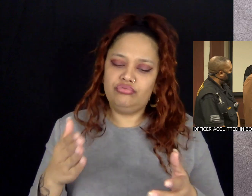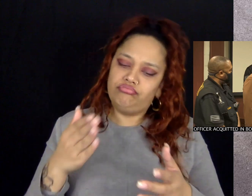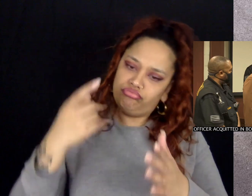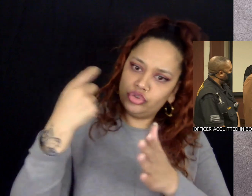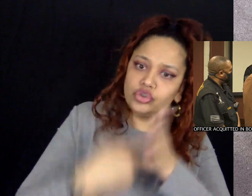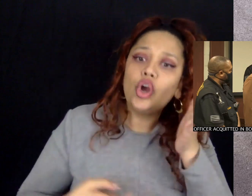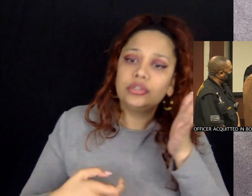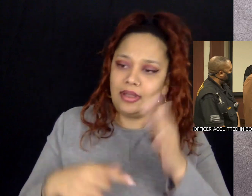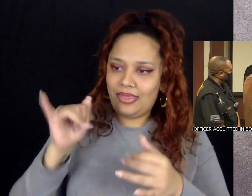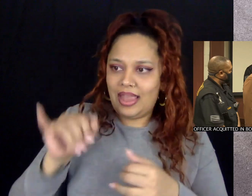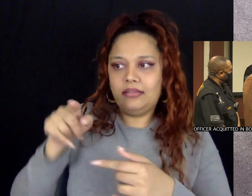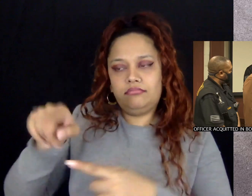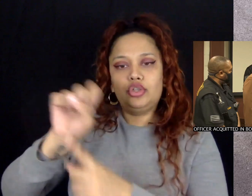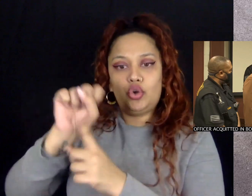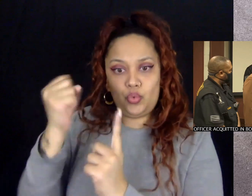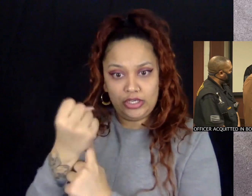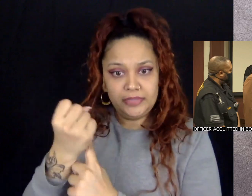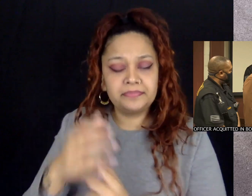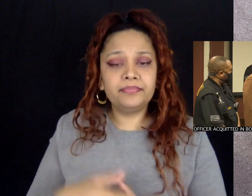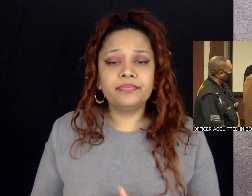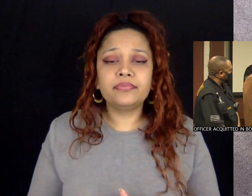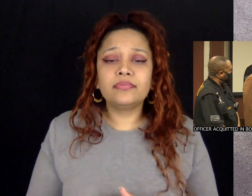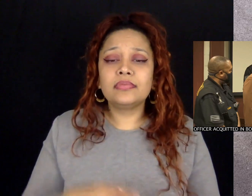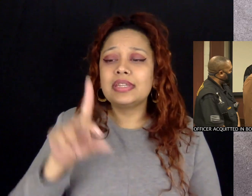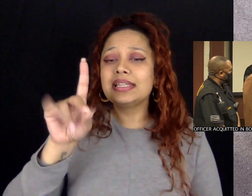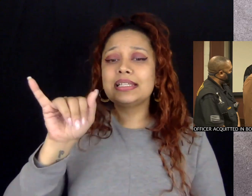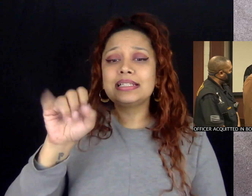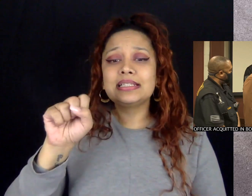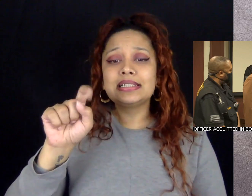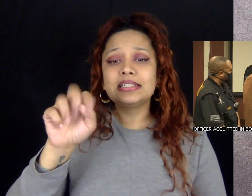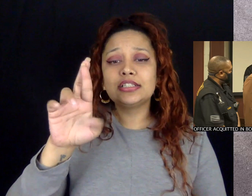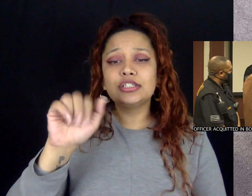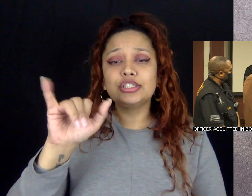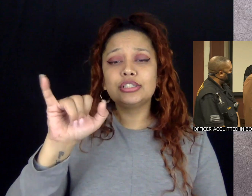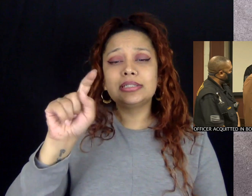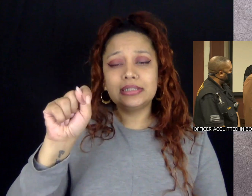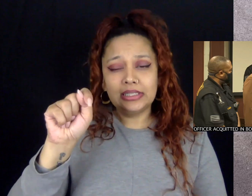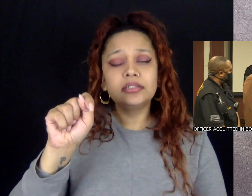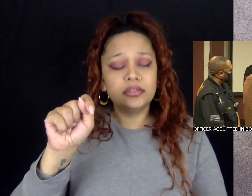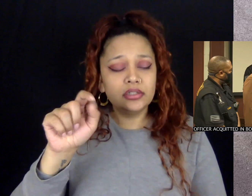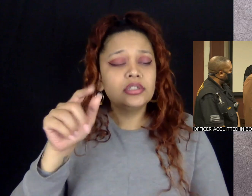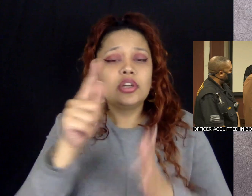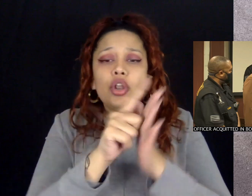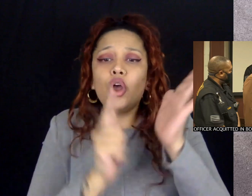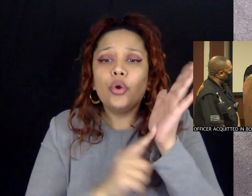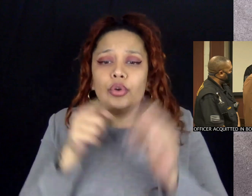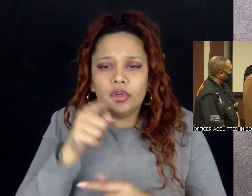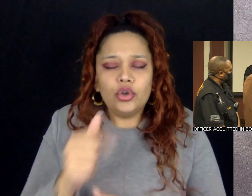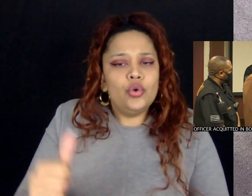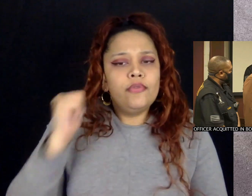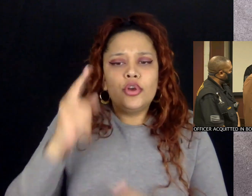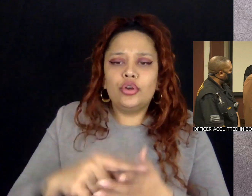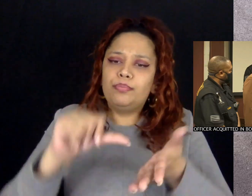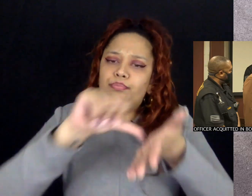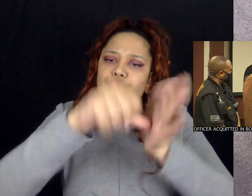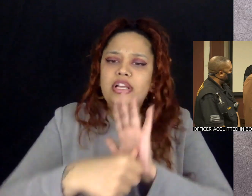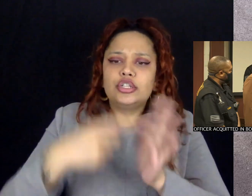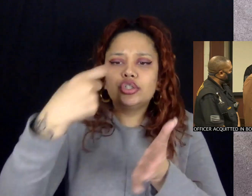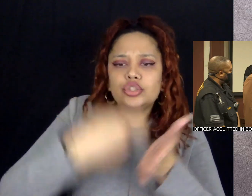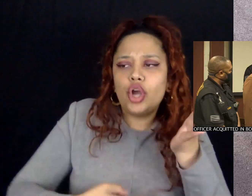Hankinson is the only officer to have been charged in the incident the district attorney